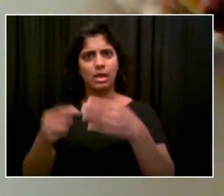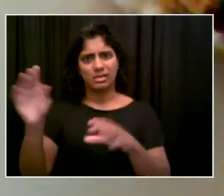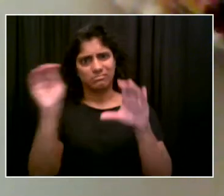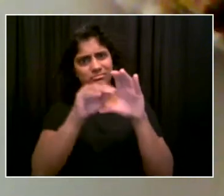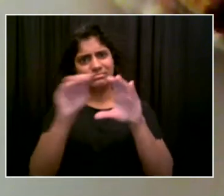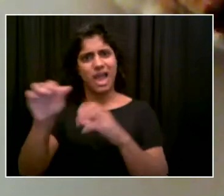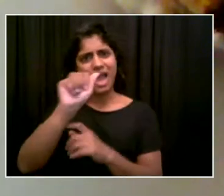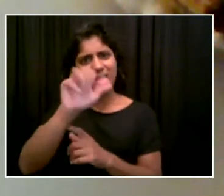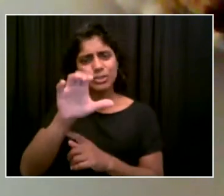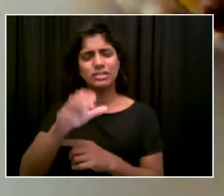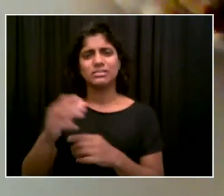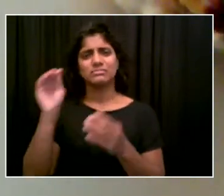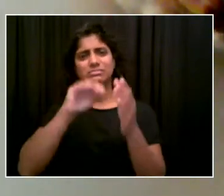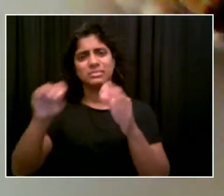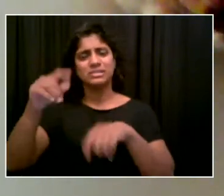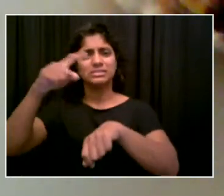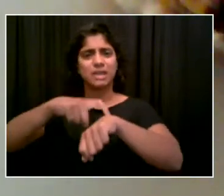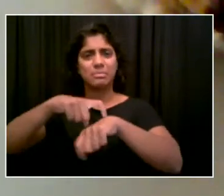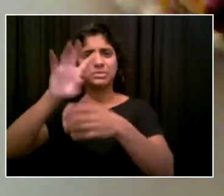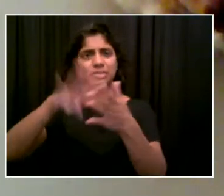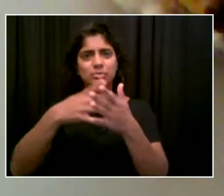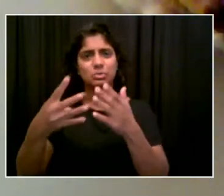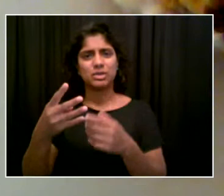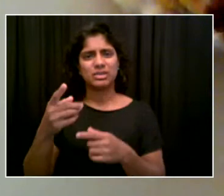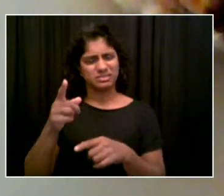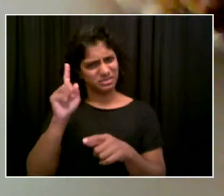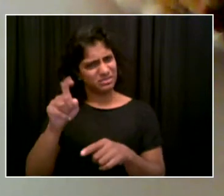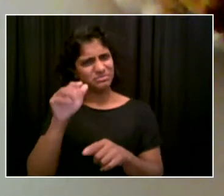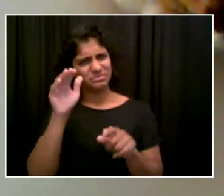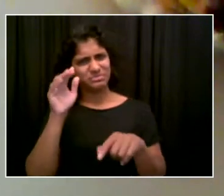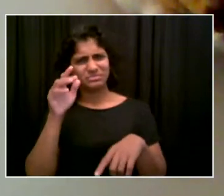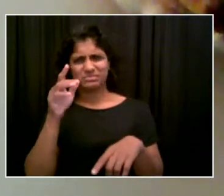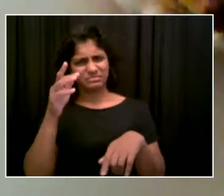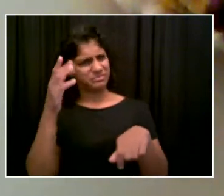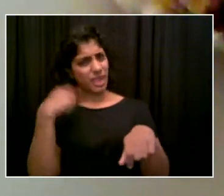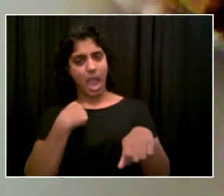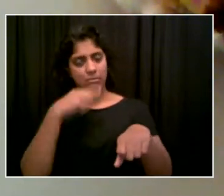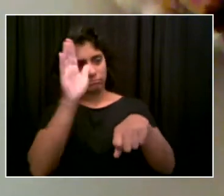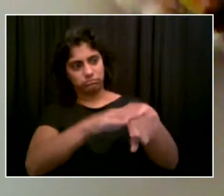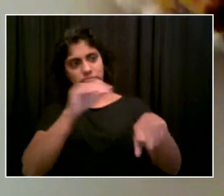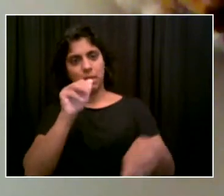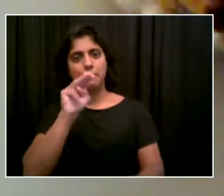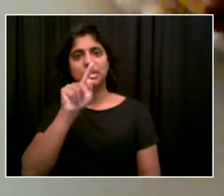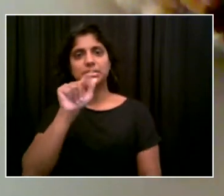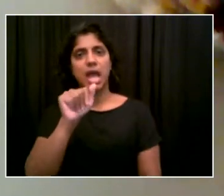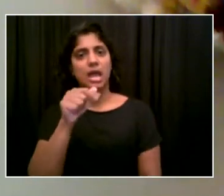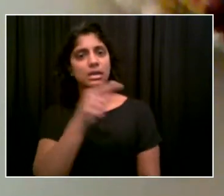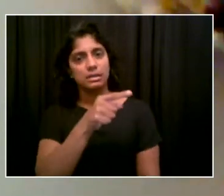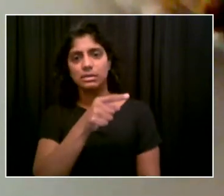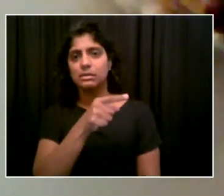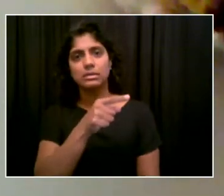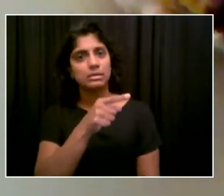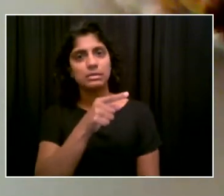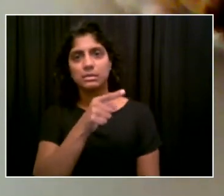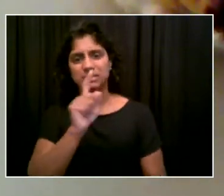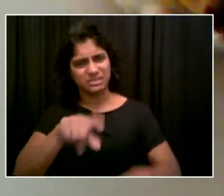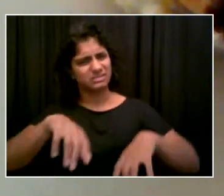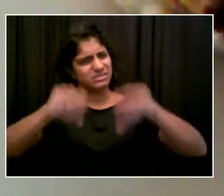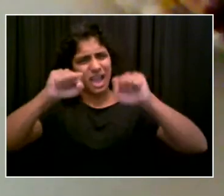ENCOURAGE MTA TO GET TO WORK. IT IS SO PRACTICAL WE ARE